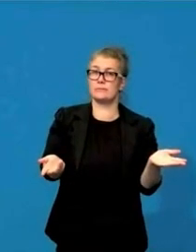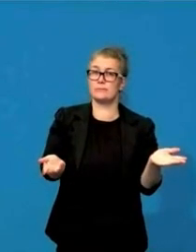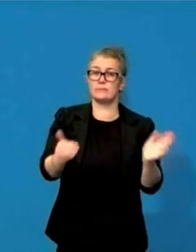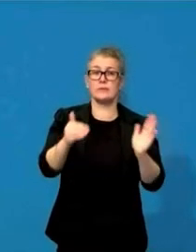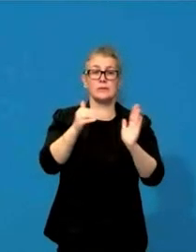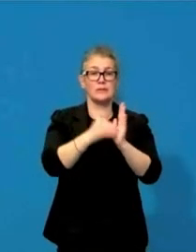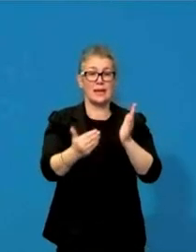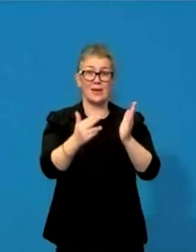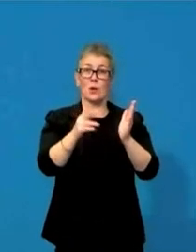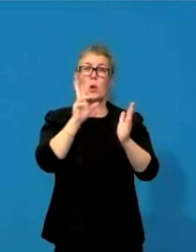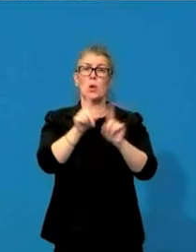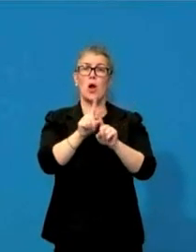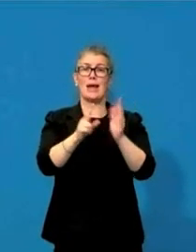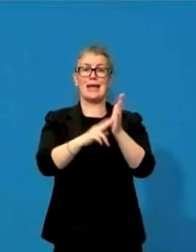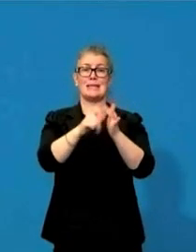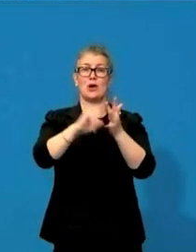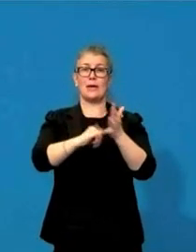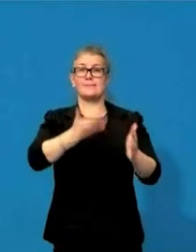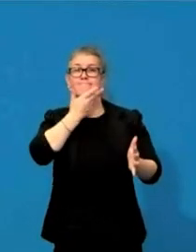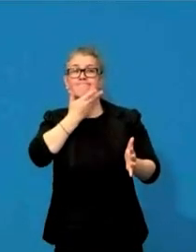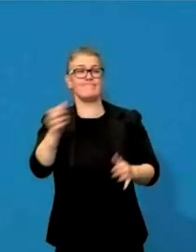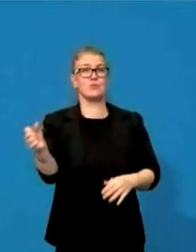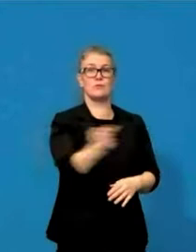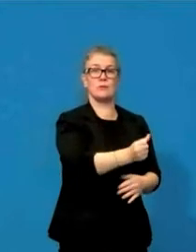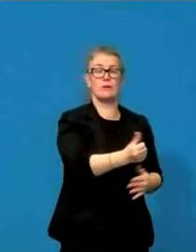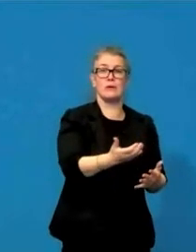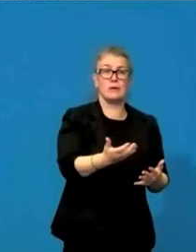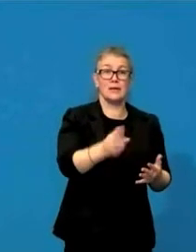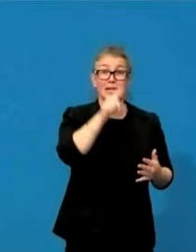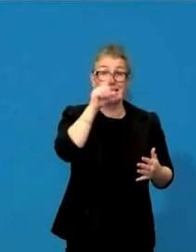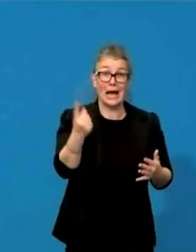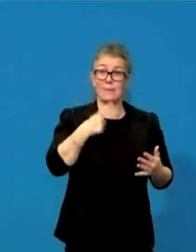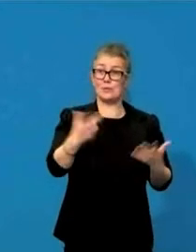because it just doesn't have the resources to fill in those gaps. Thank you.